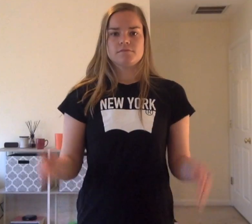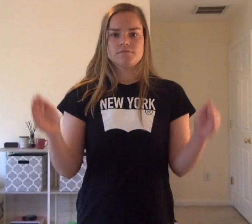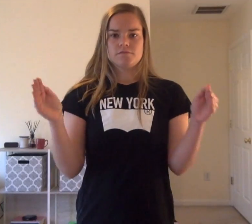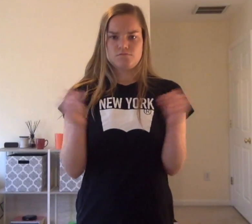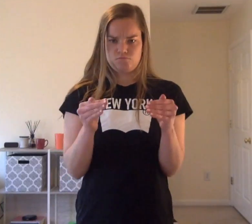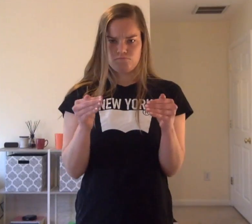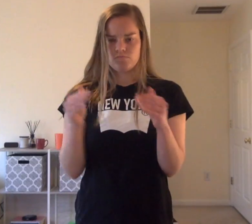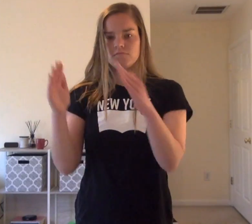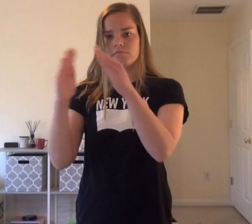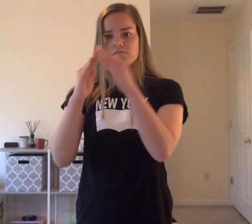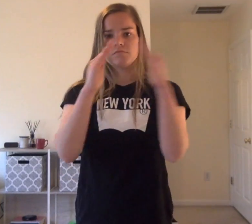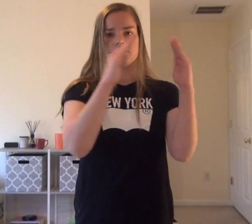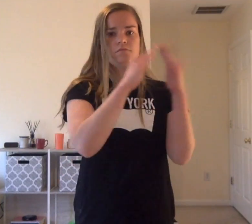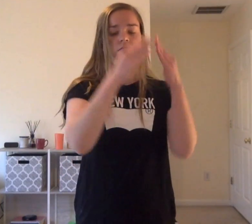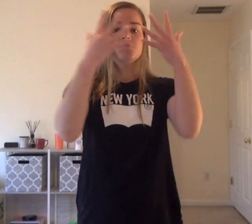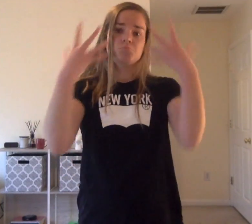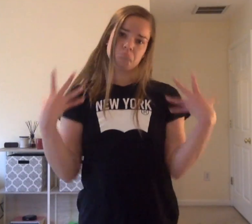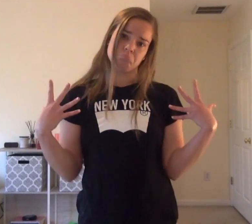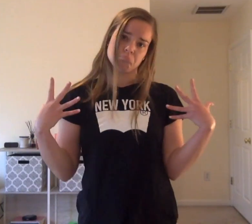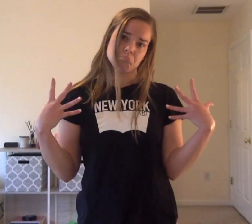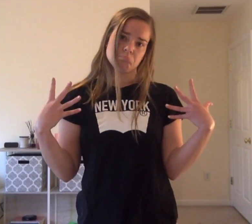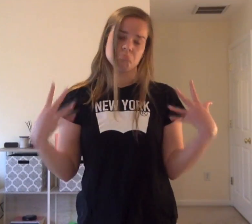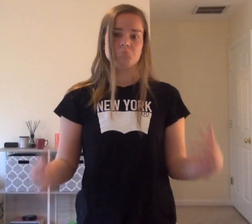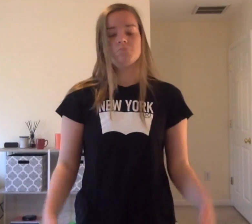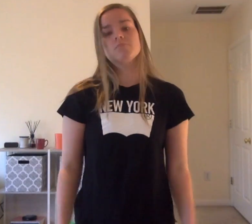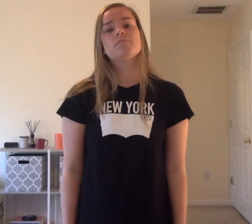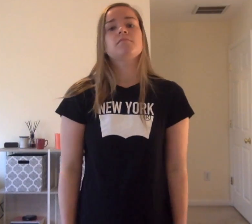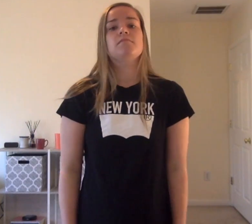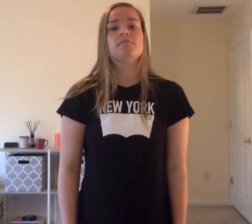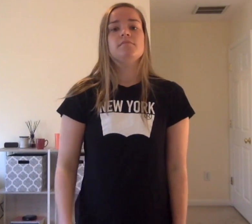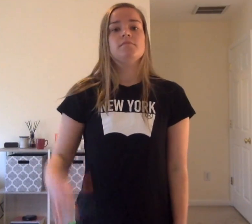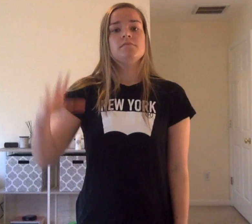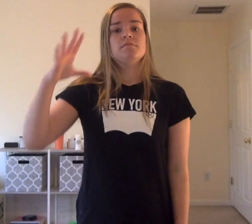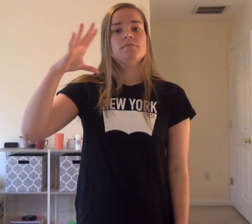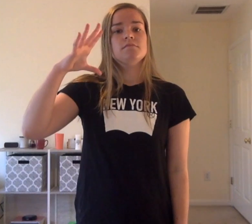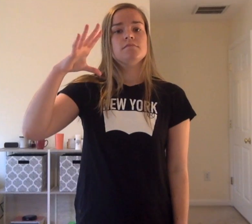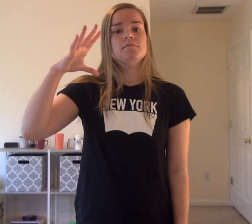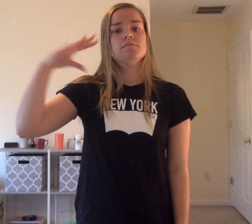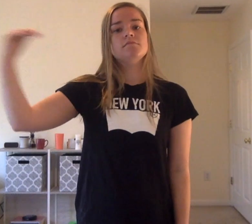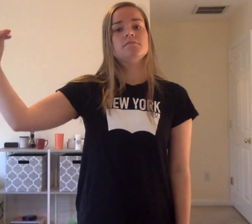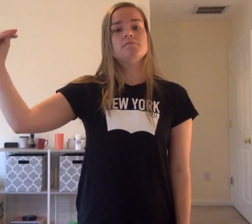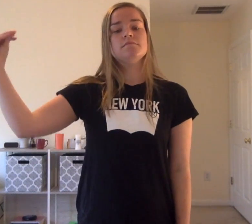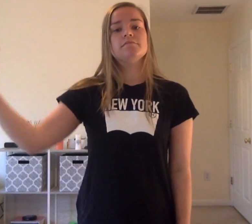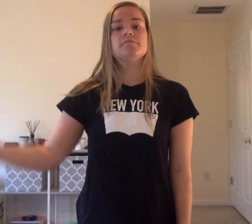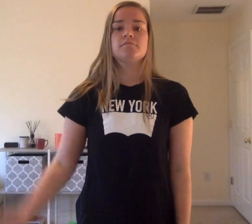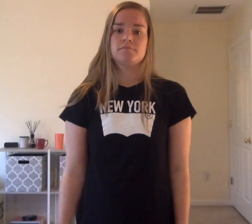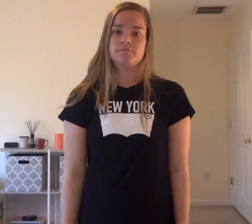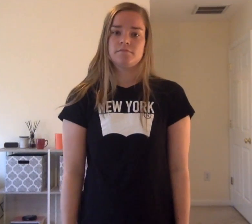These little town blues Are melting away